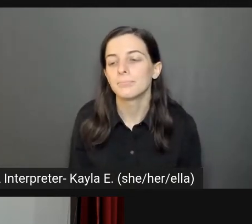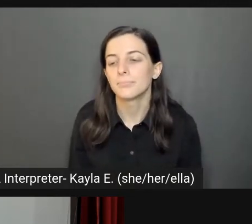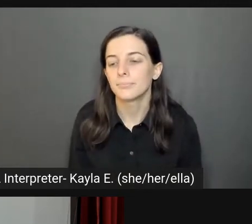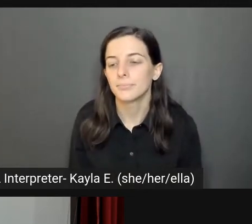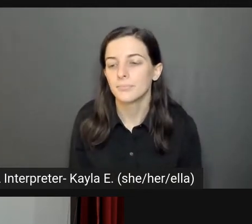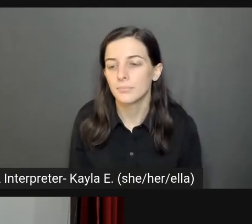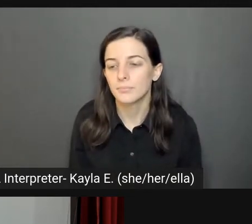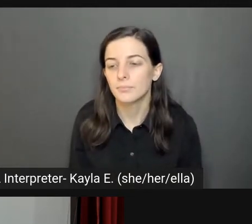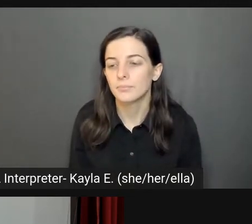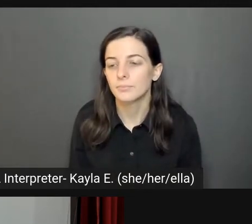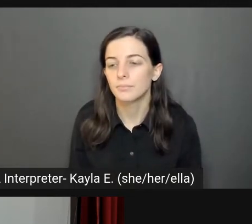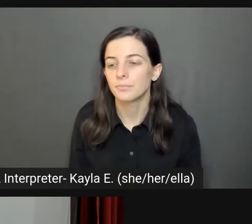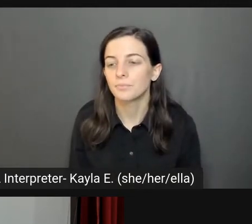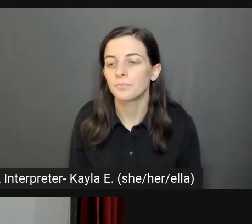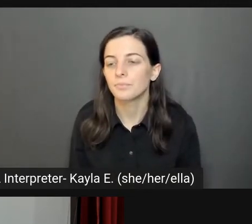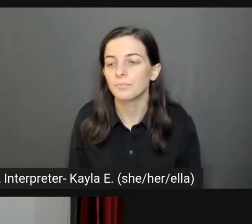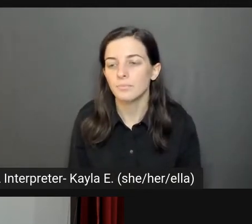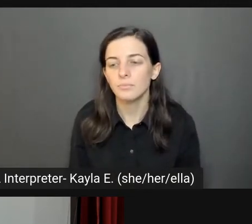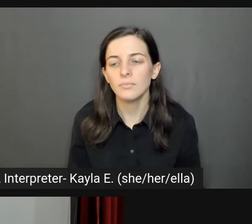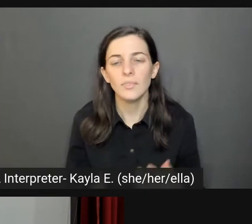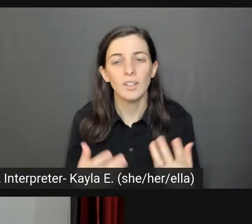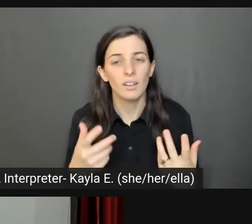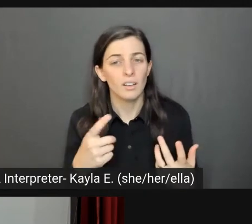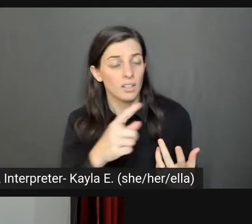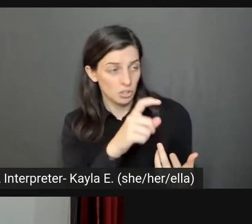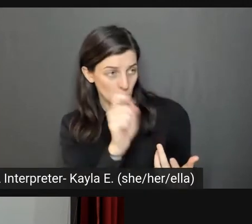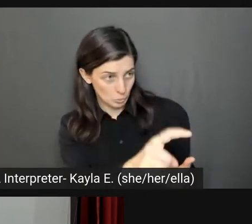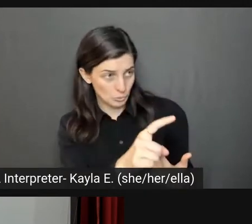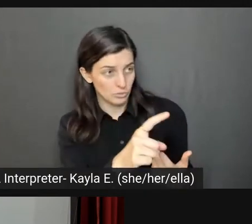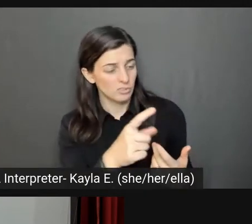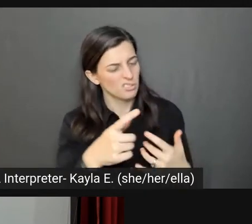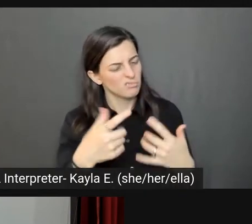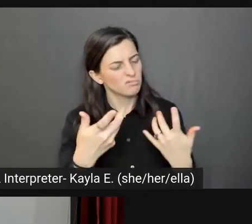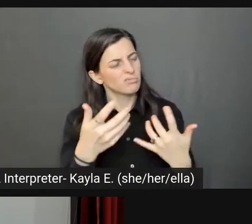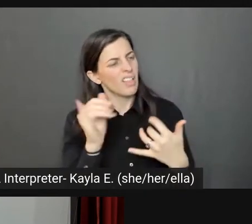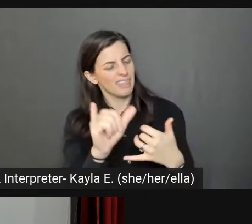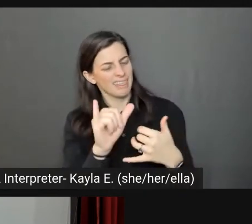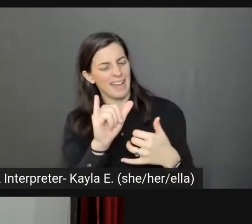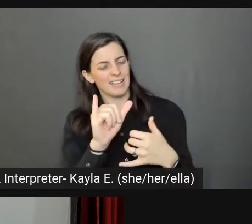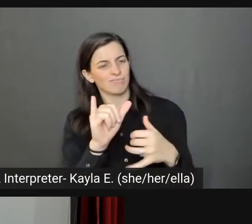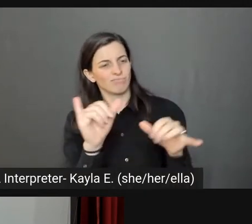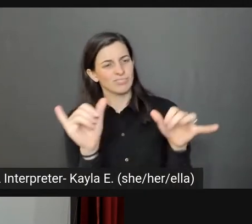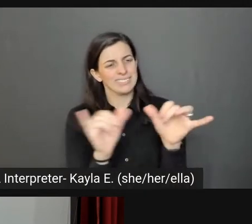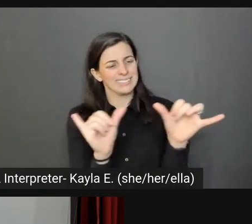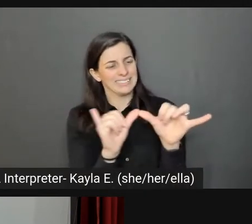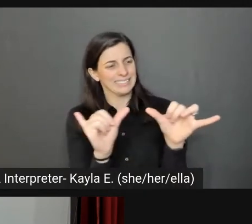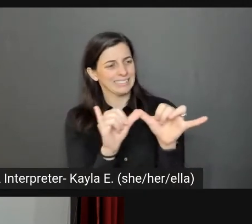At what size of a company? Is this a starting-from-the-beginning process?